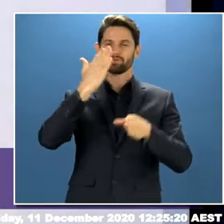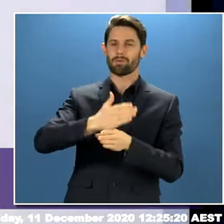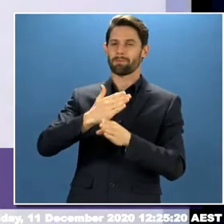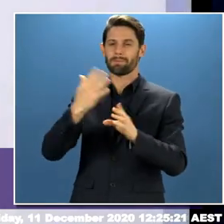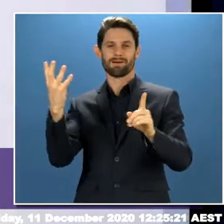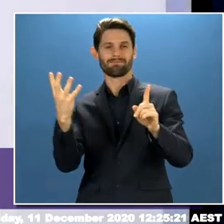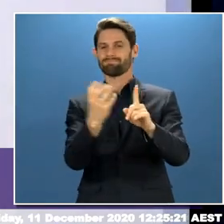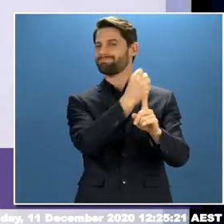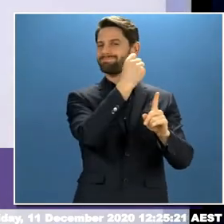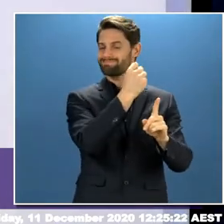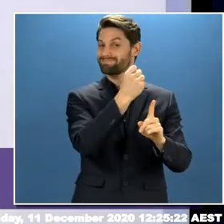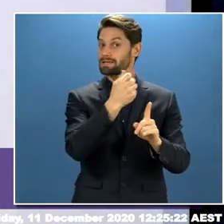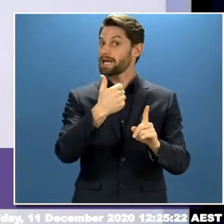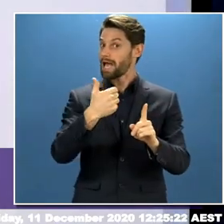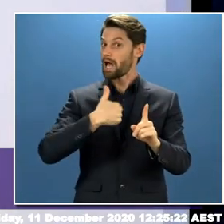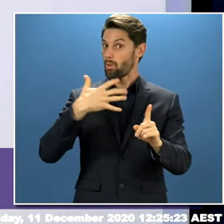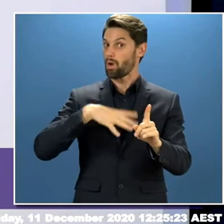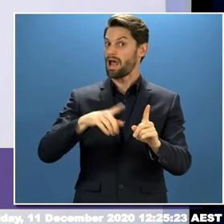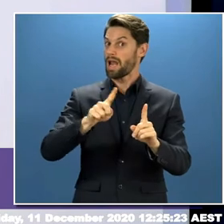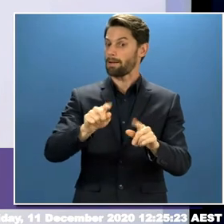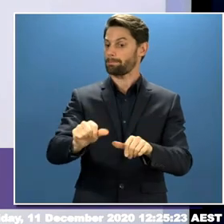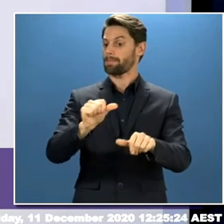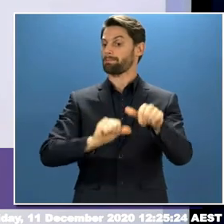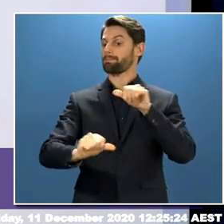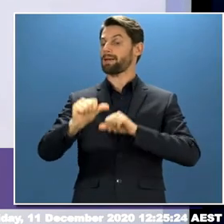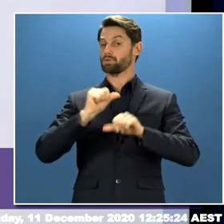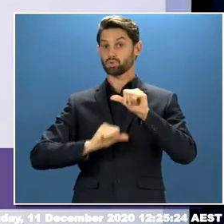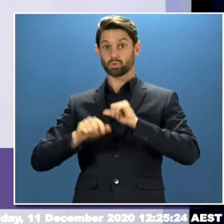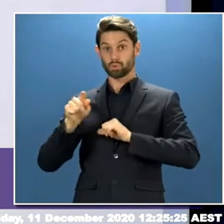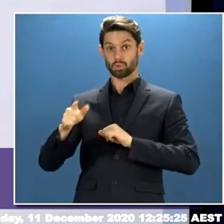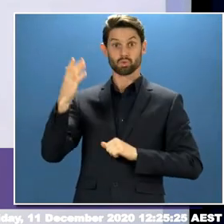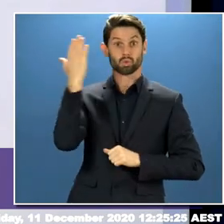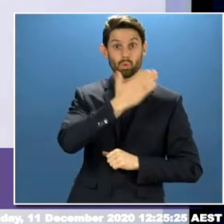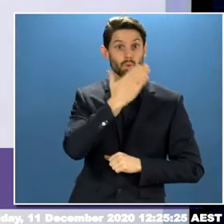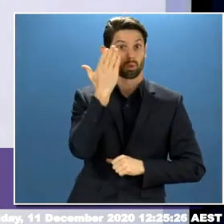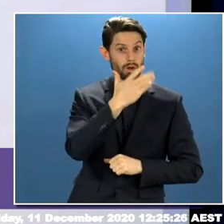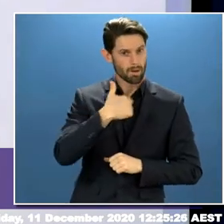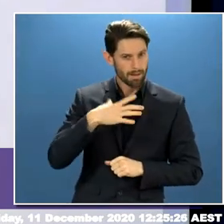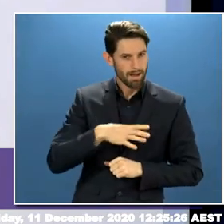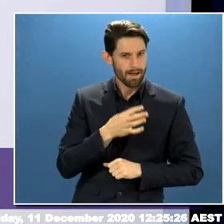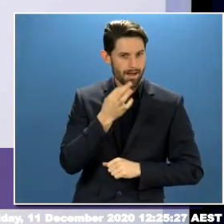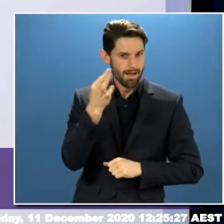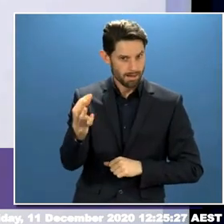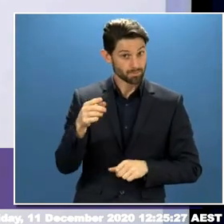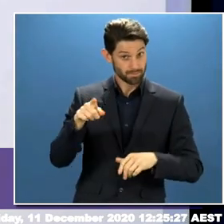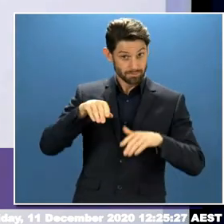a little bit to when you were at school. Yes. And ask you when were you at school, what was it like